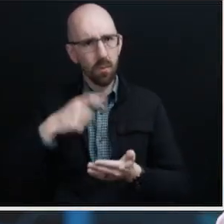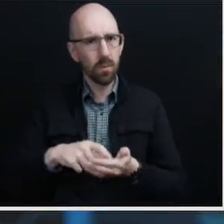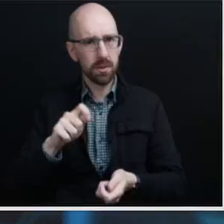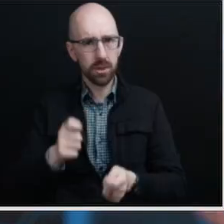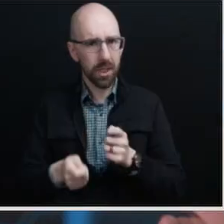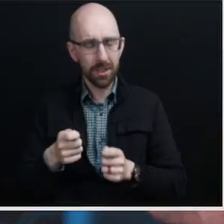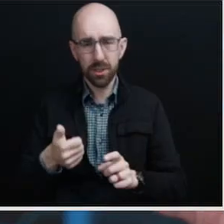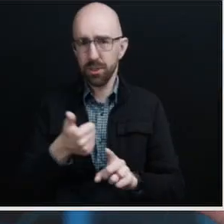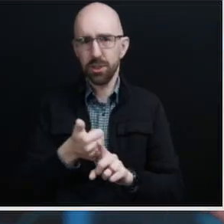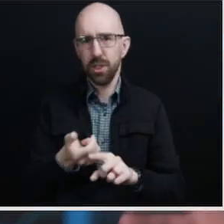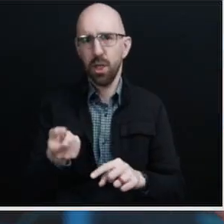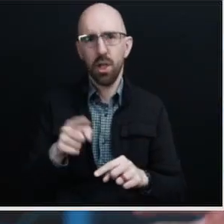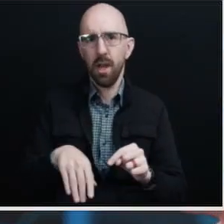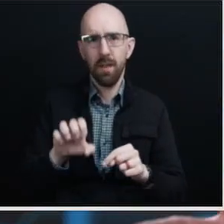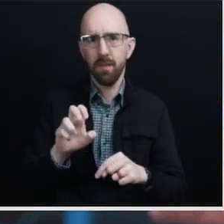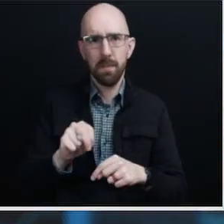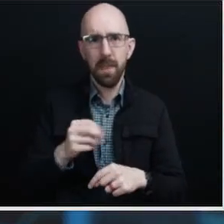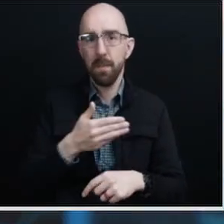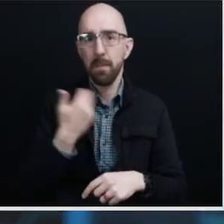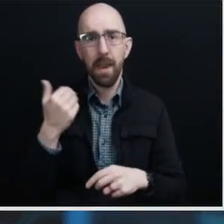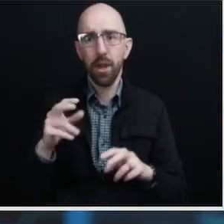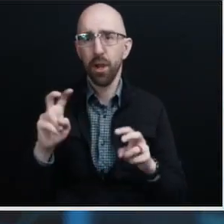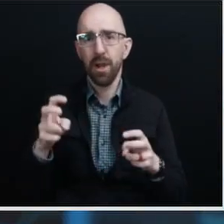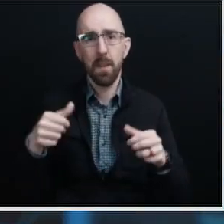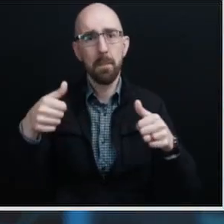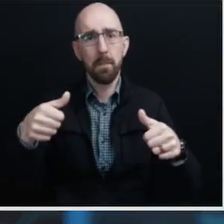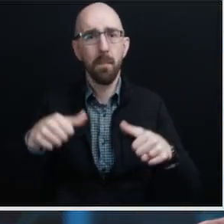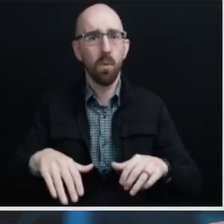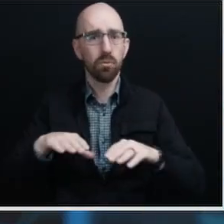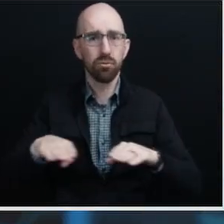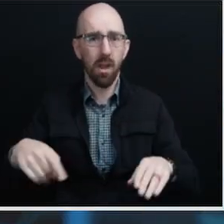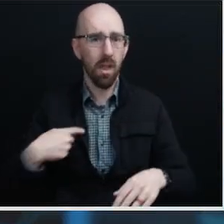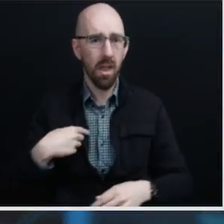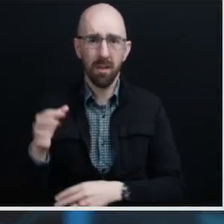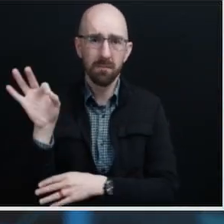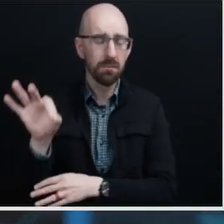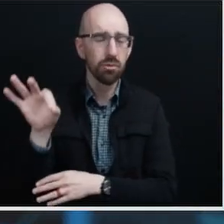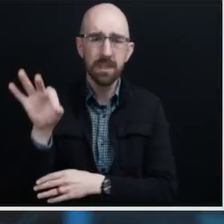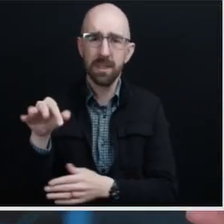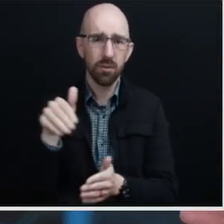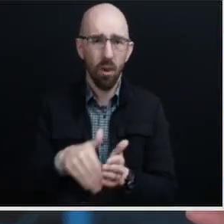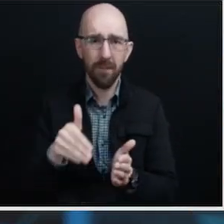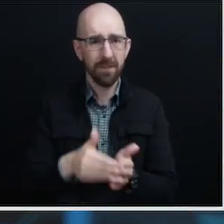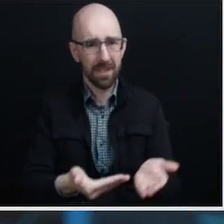have been like the better poster child for what I preach all the time. Um so she was very proactive.